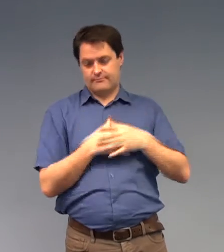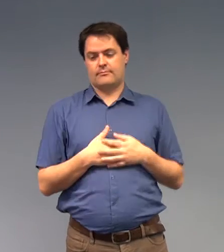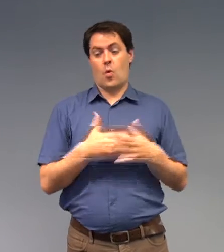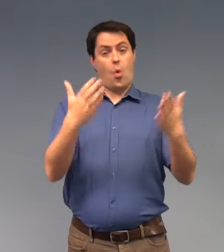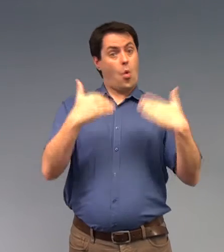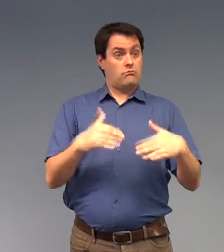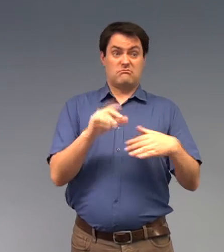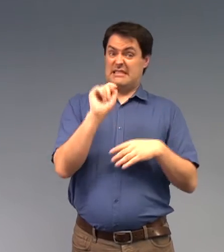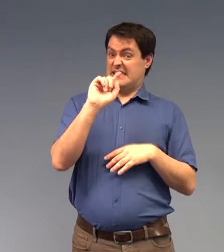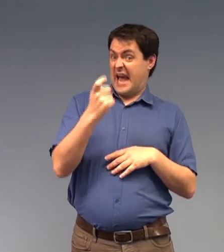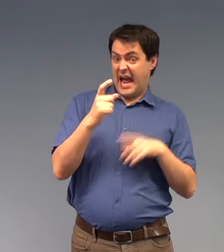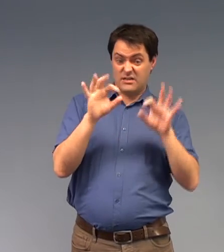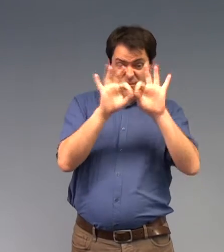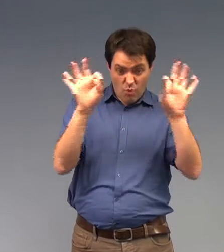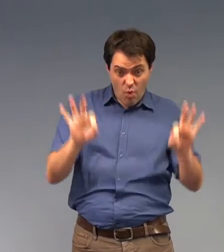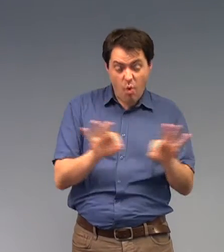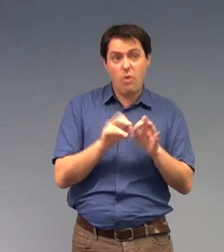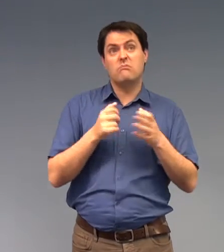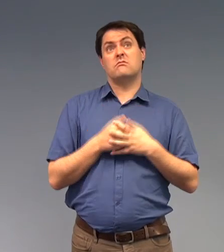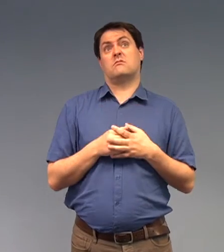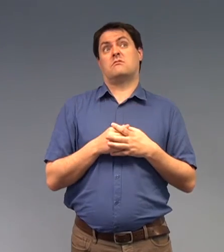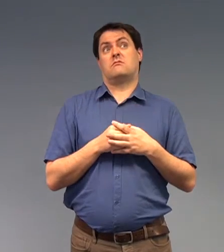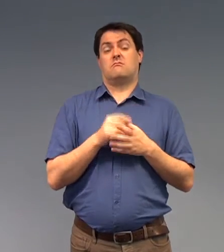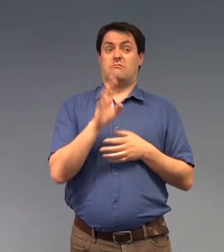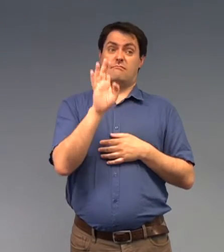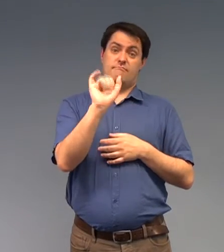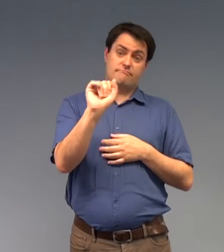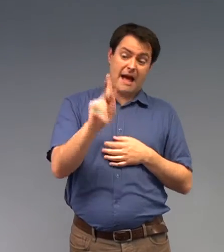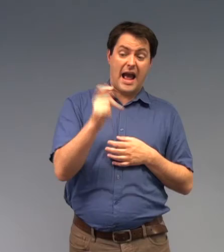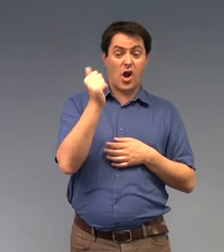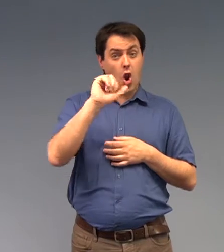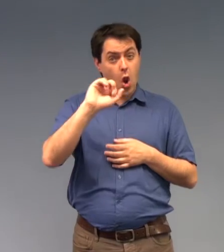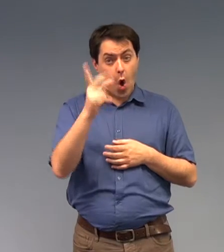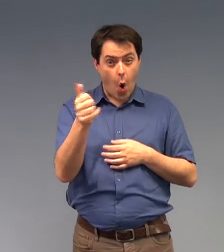So, if you had a letter you didn't understand. Or a tax form you didn't understand.